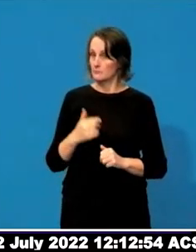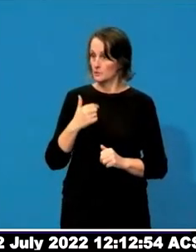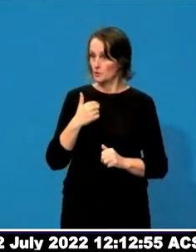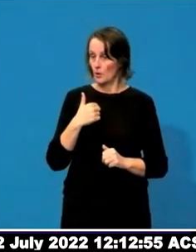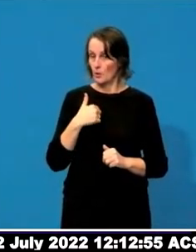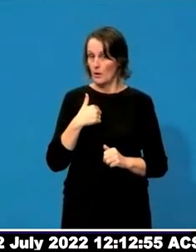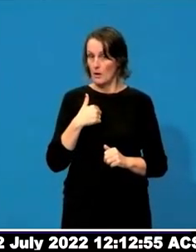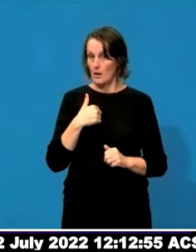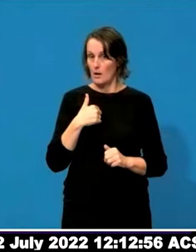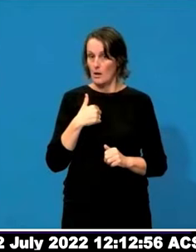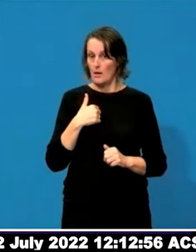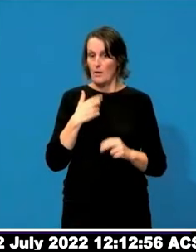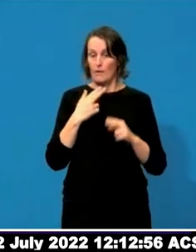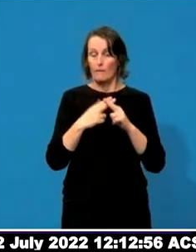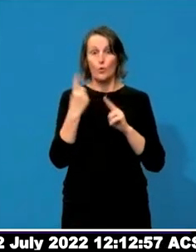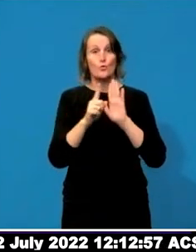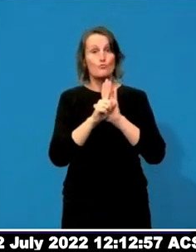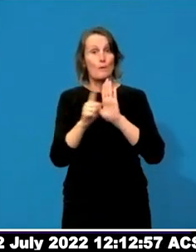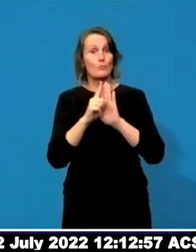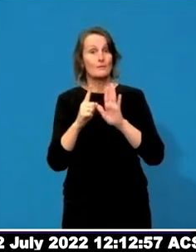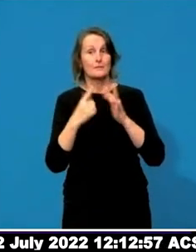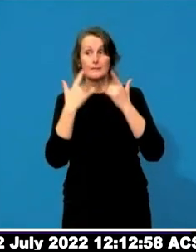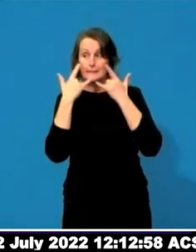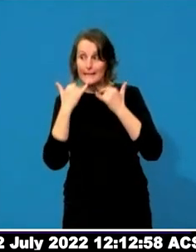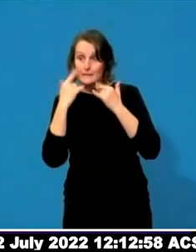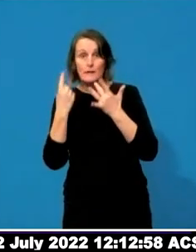from any of the represented parties to ask Ms Walker any questions.